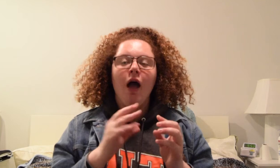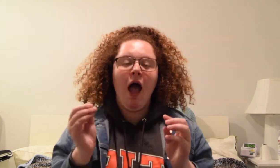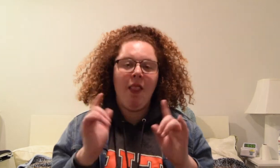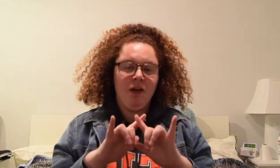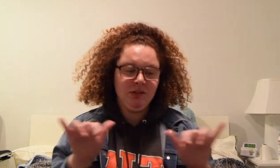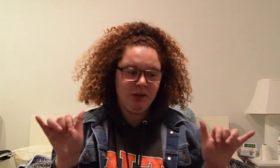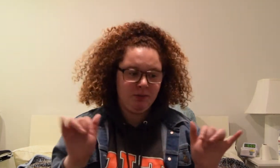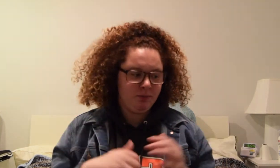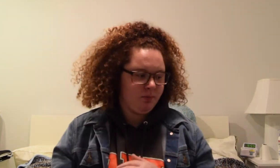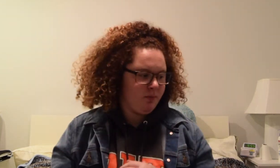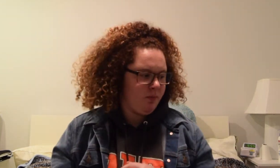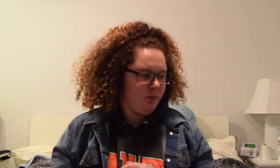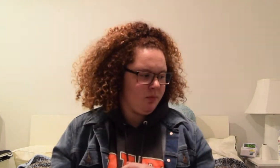And at the same time....